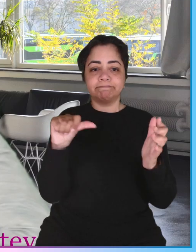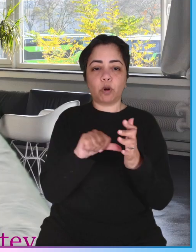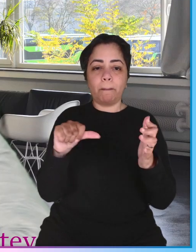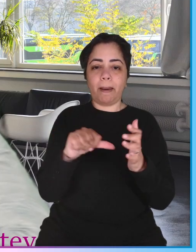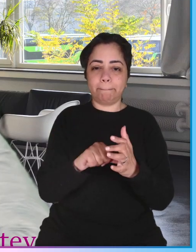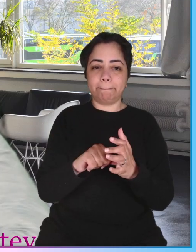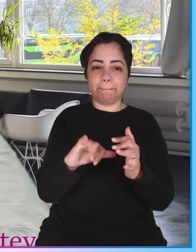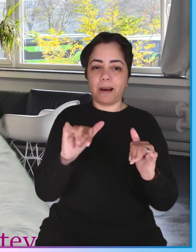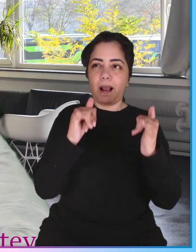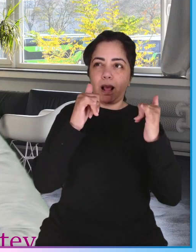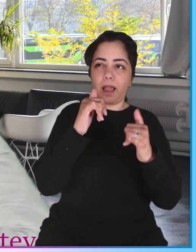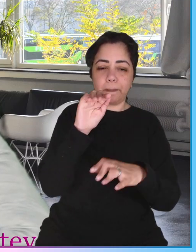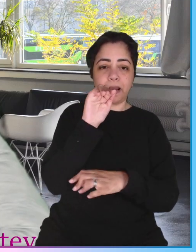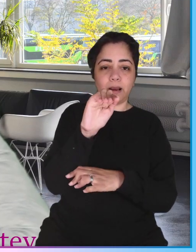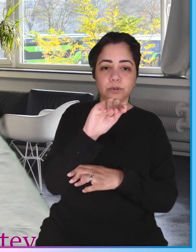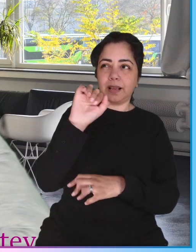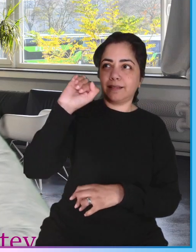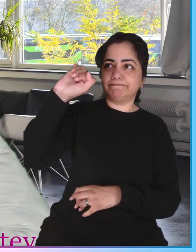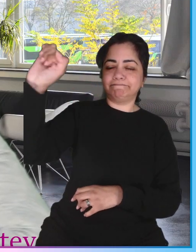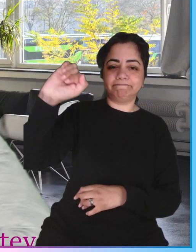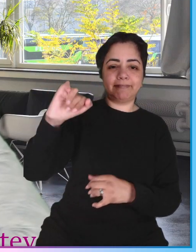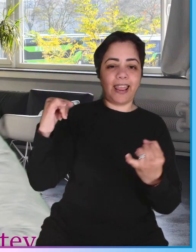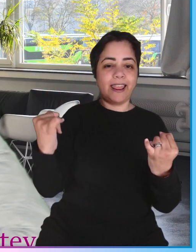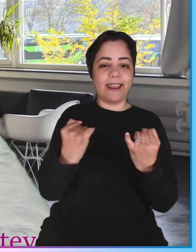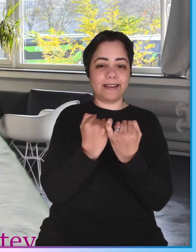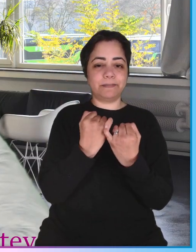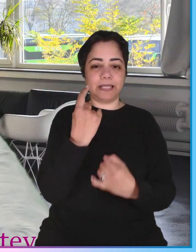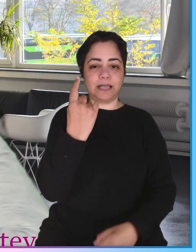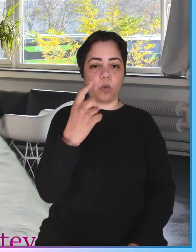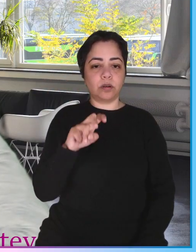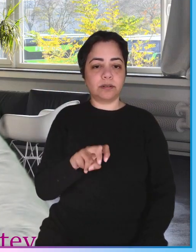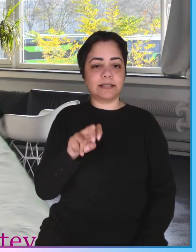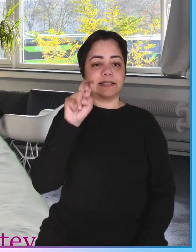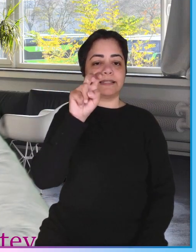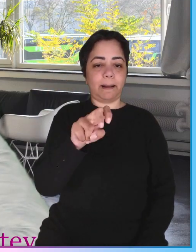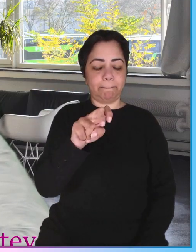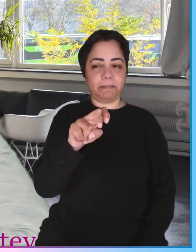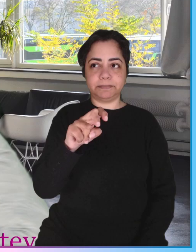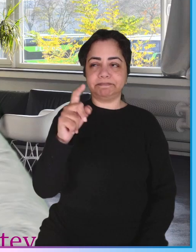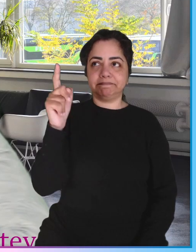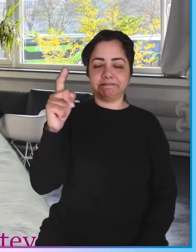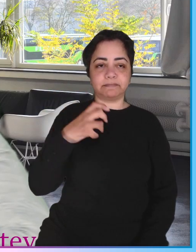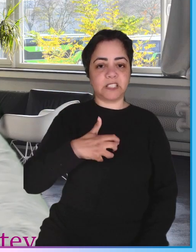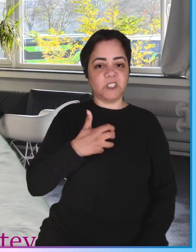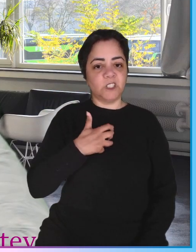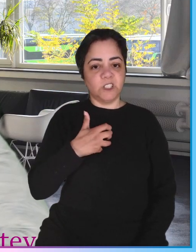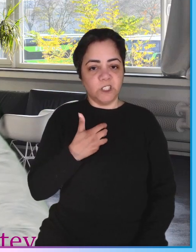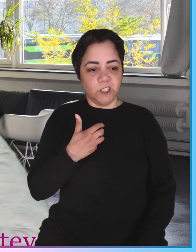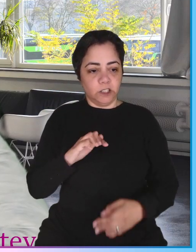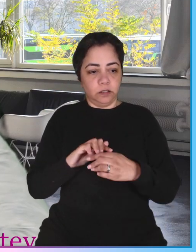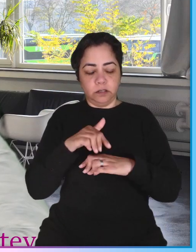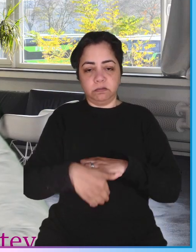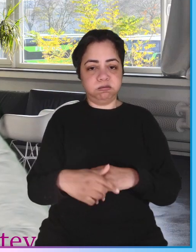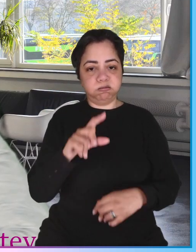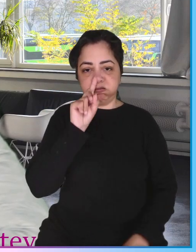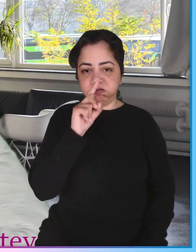the single stair. Really annoying thing I could not get over because apparently ramps weren’t built back in 1992.